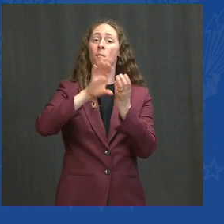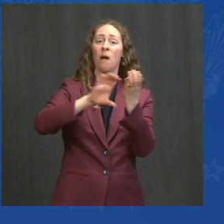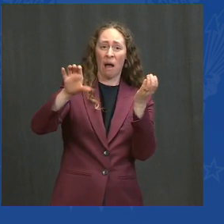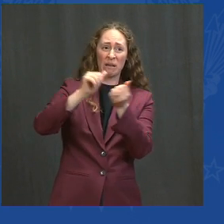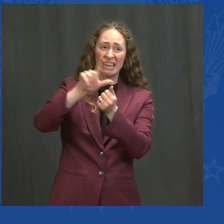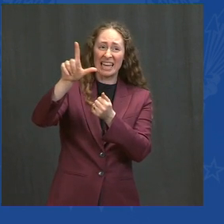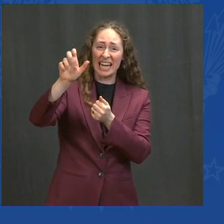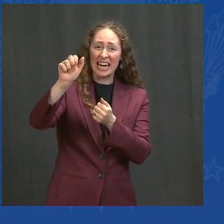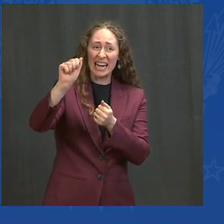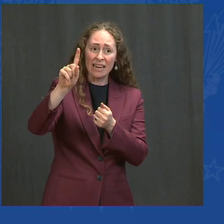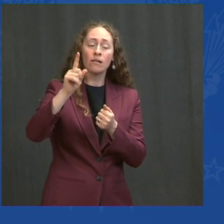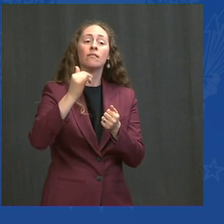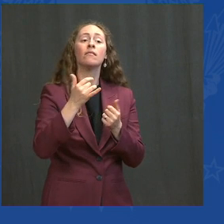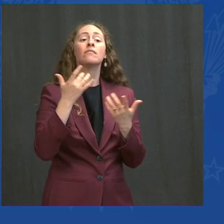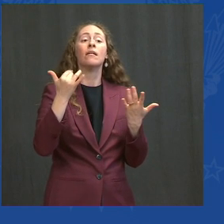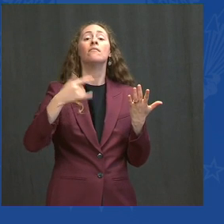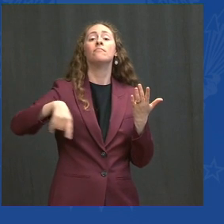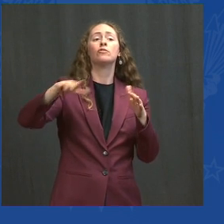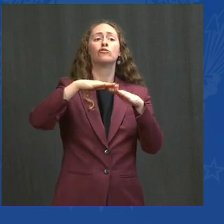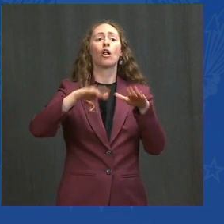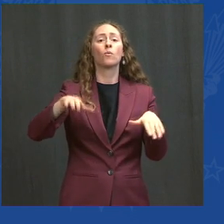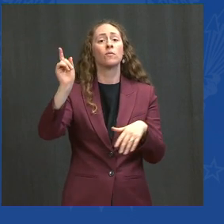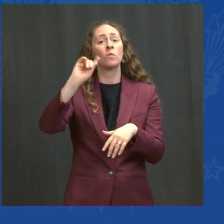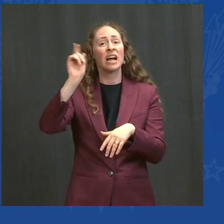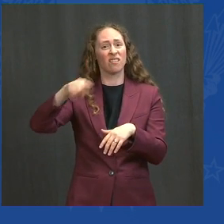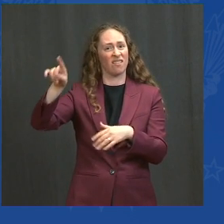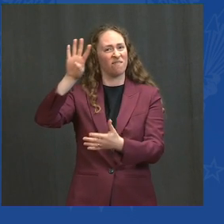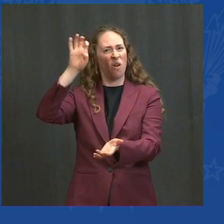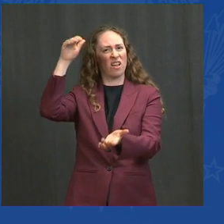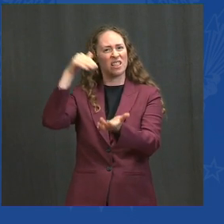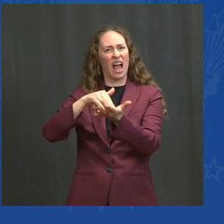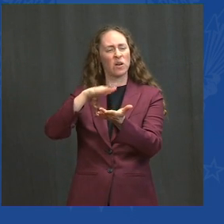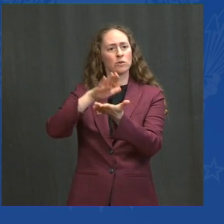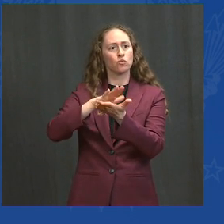400,000 schools -- and childcare facilities are at risk of exposure to lead.